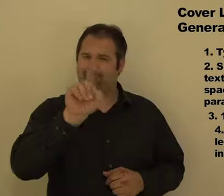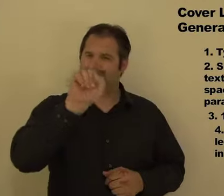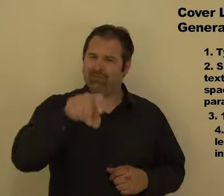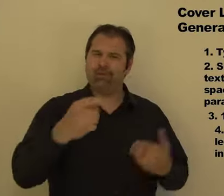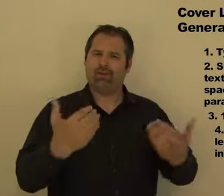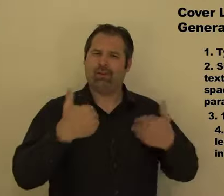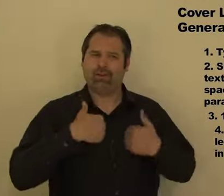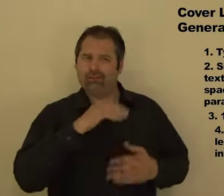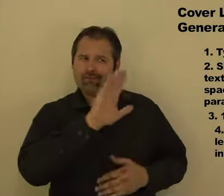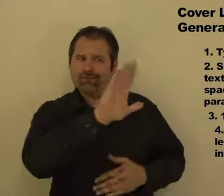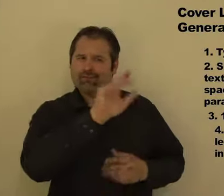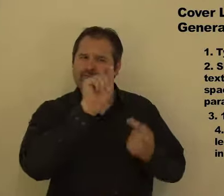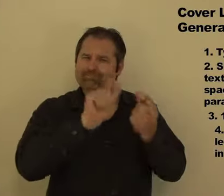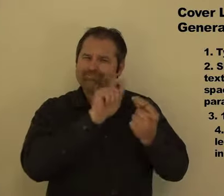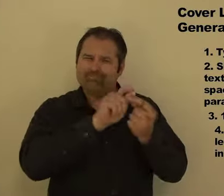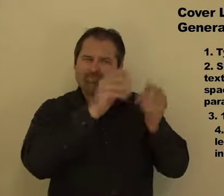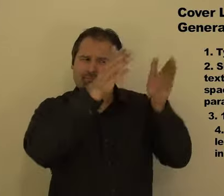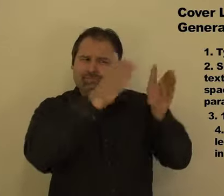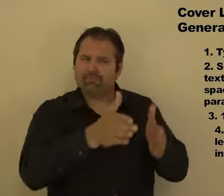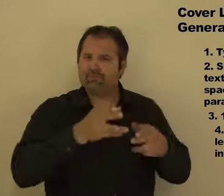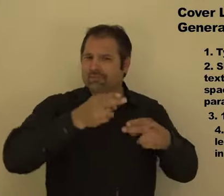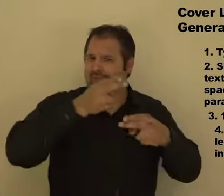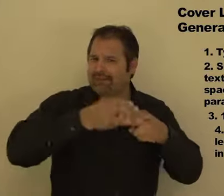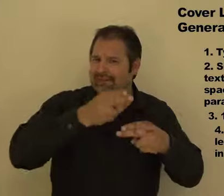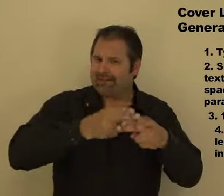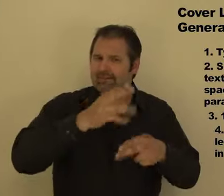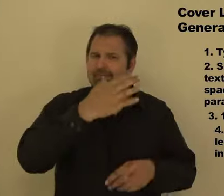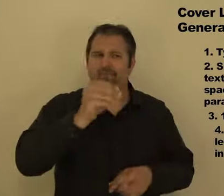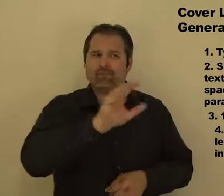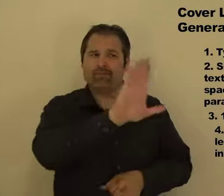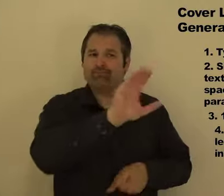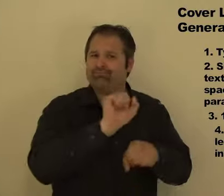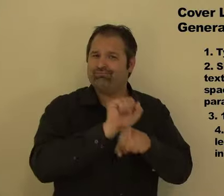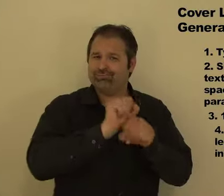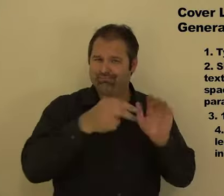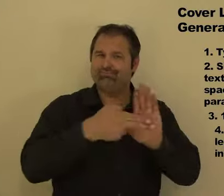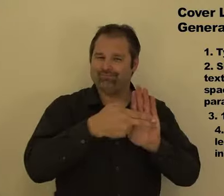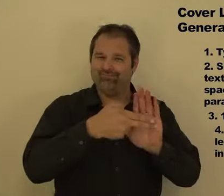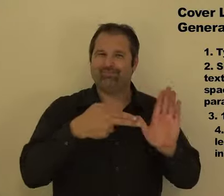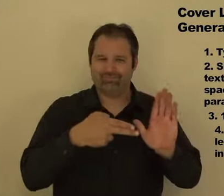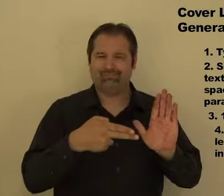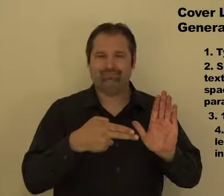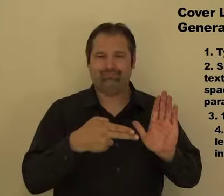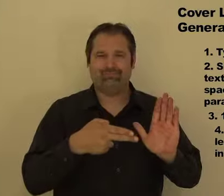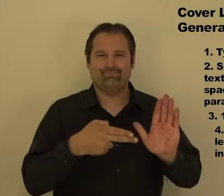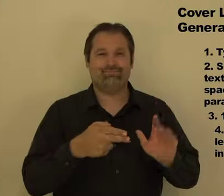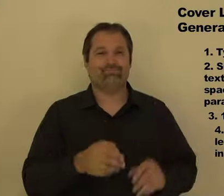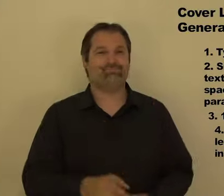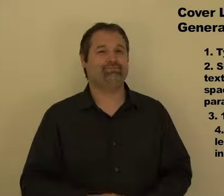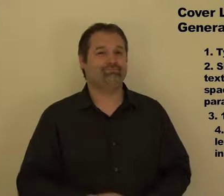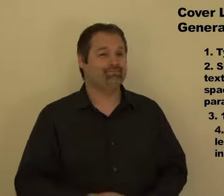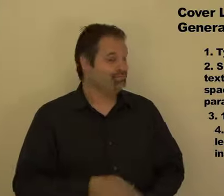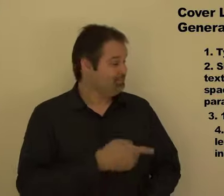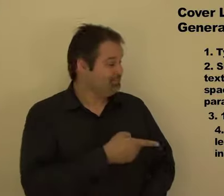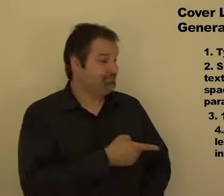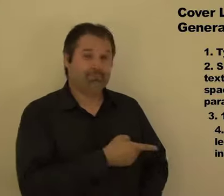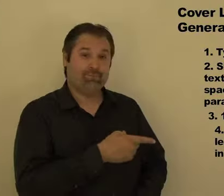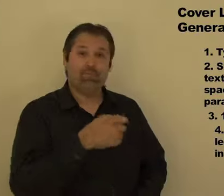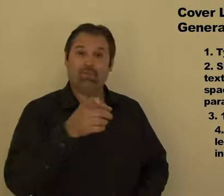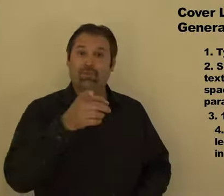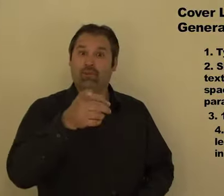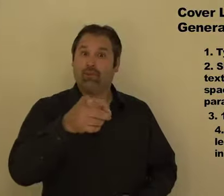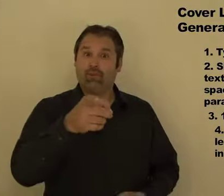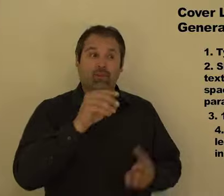Never use, to whom it may concern.